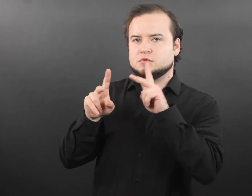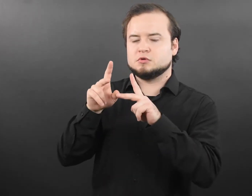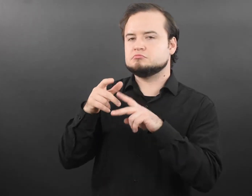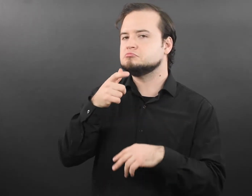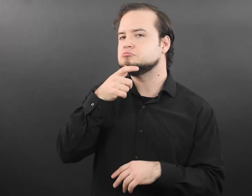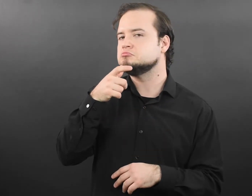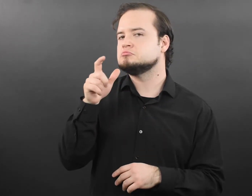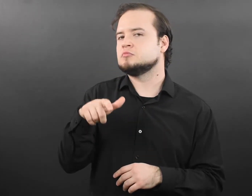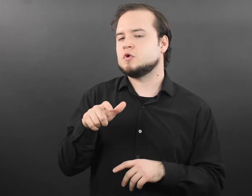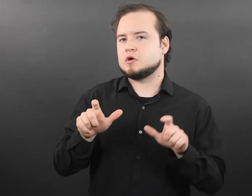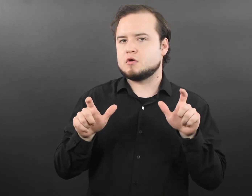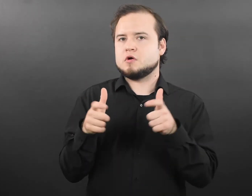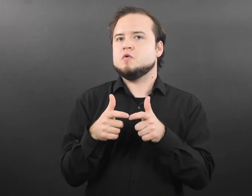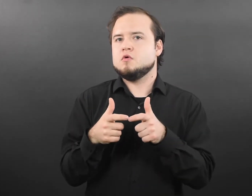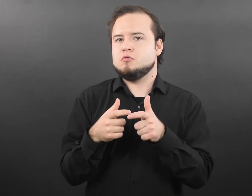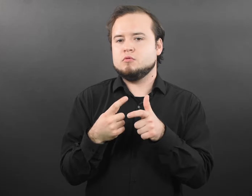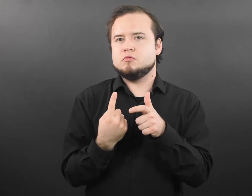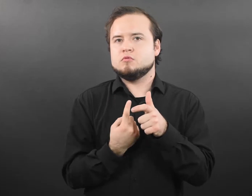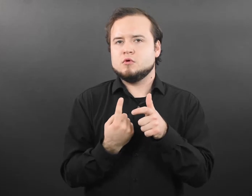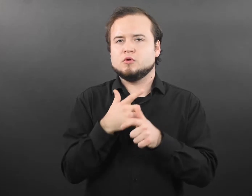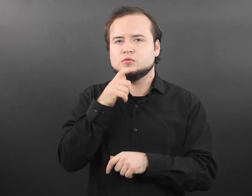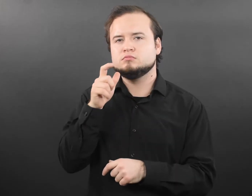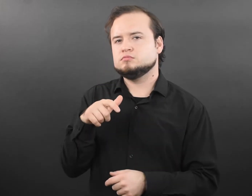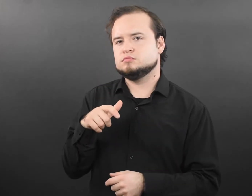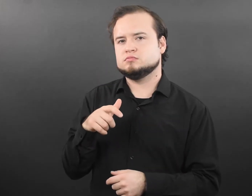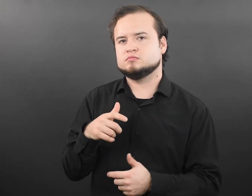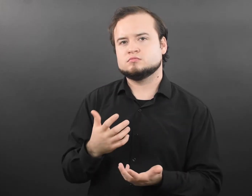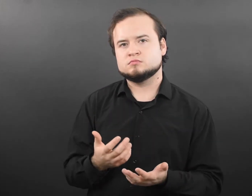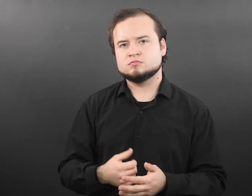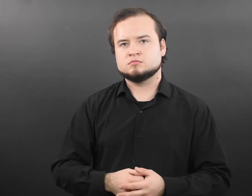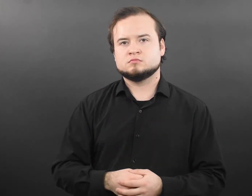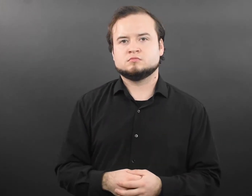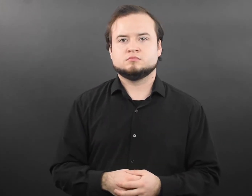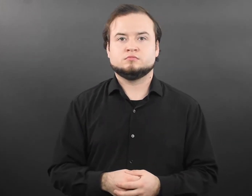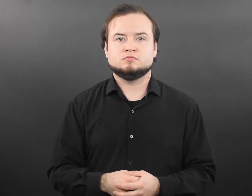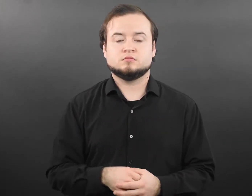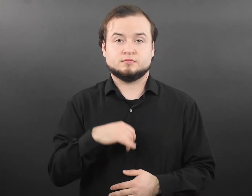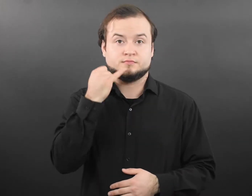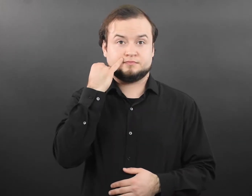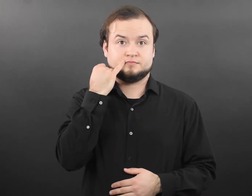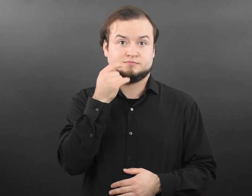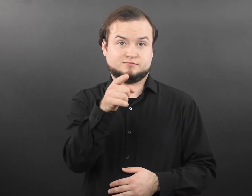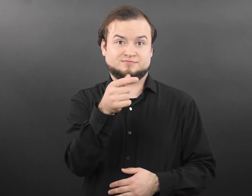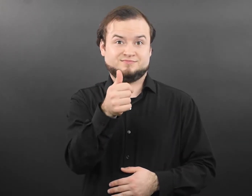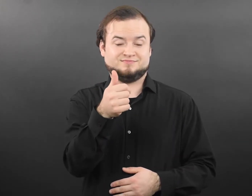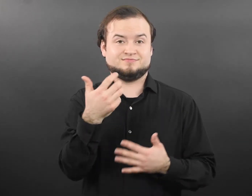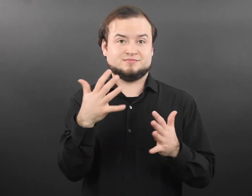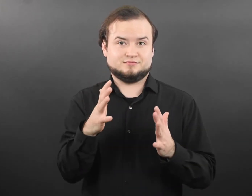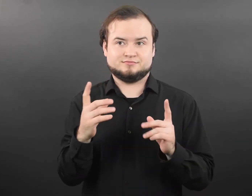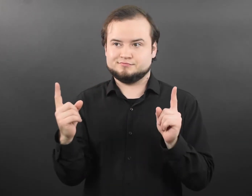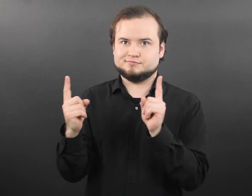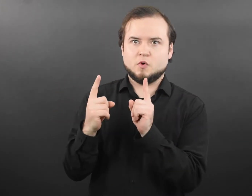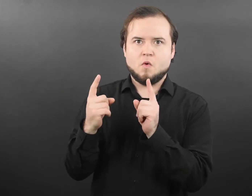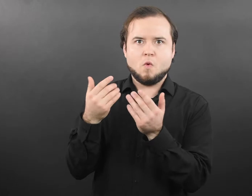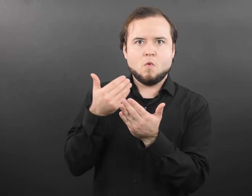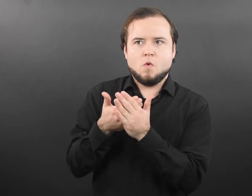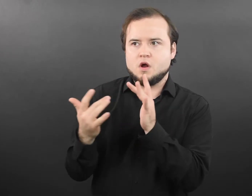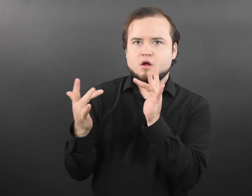Who does not need to quarantine If you have had close contact with someone